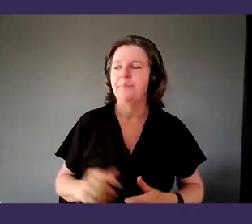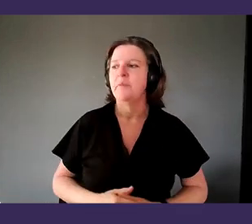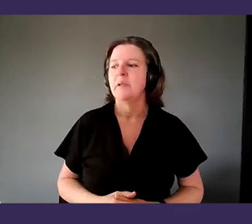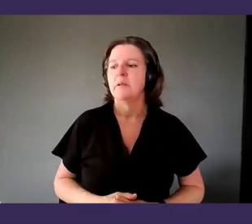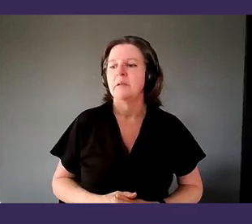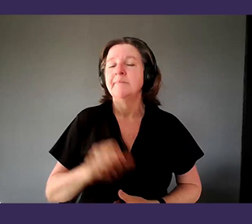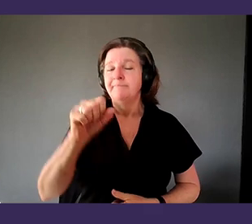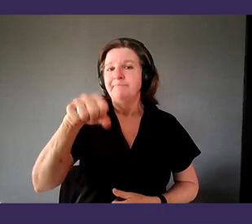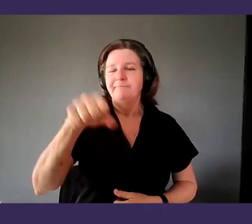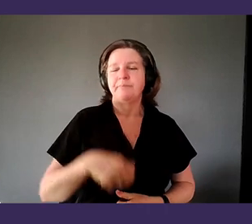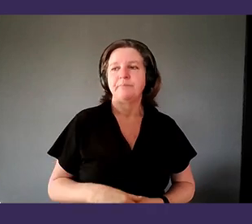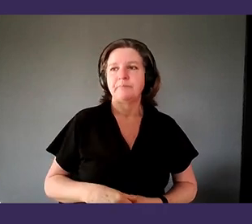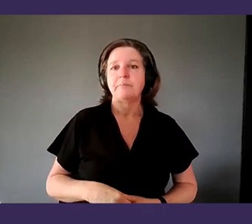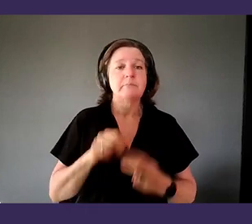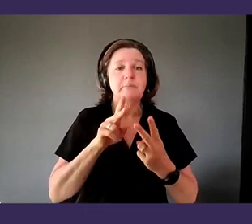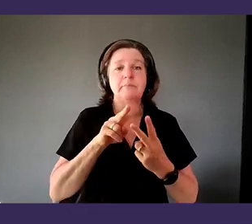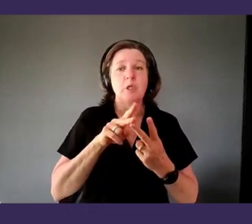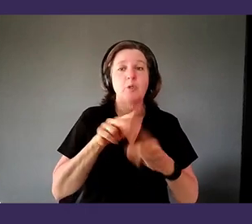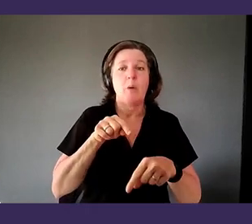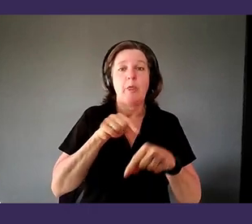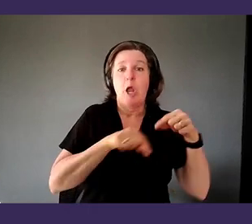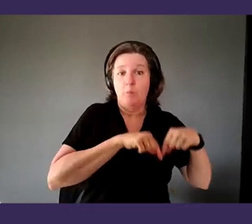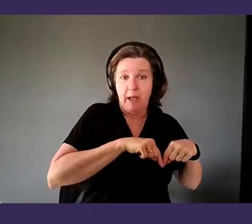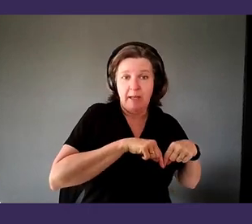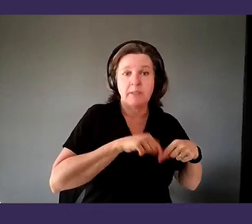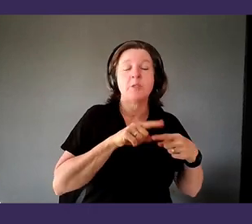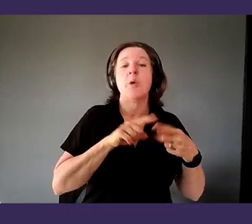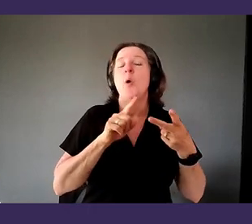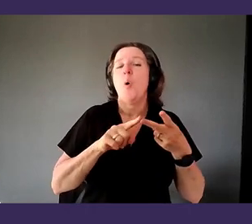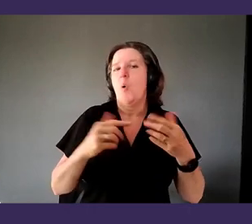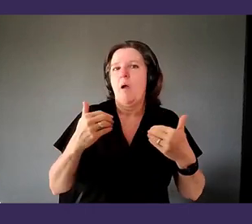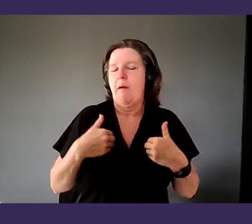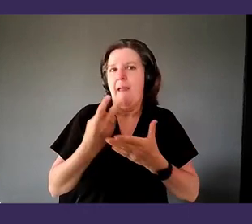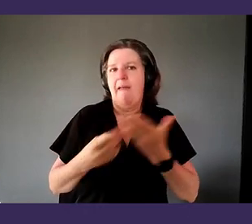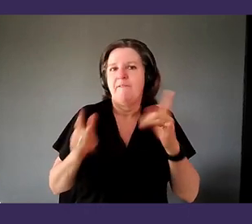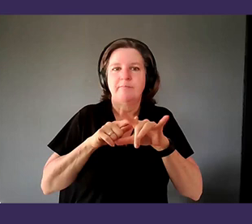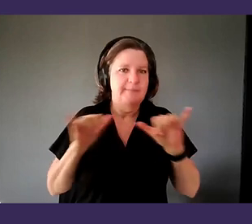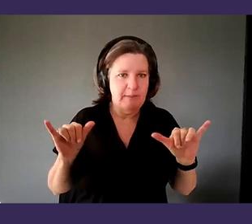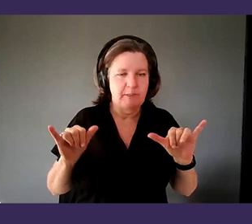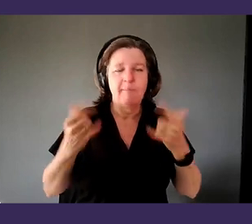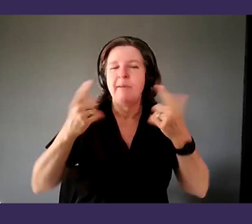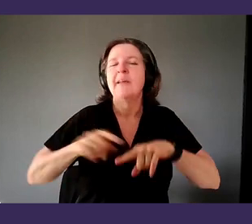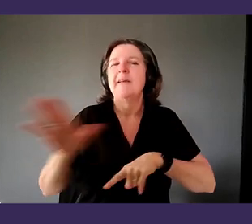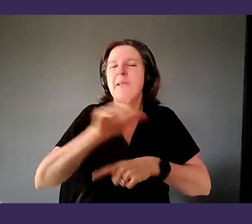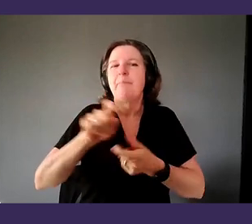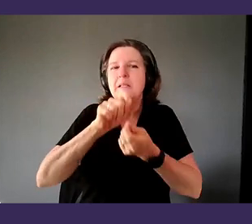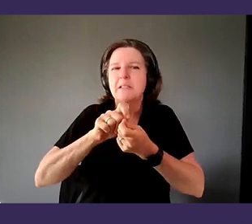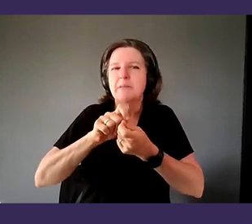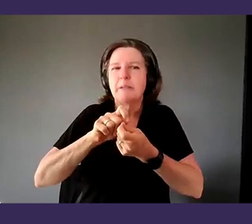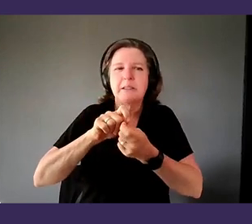So you can either unwind or it can coexist. It really just depends on your specific situation and all.